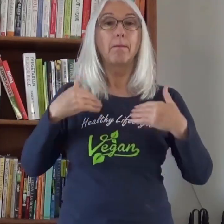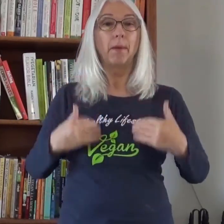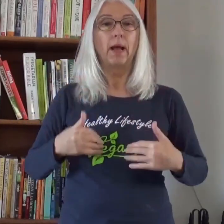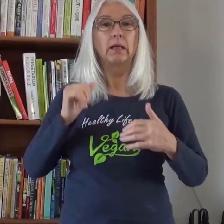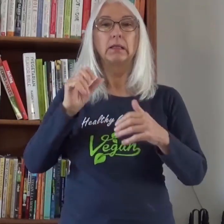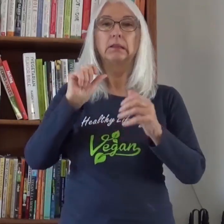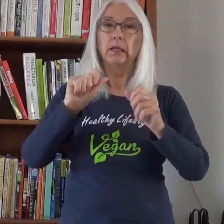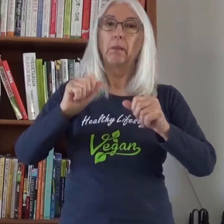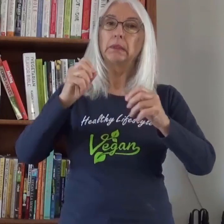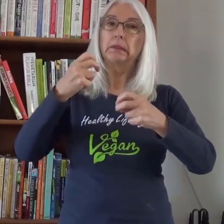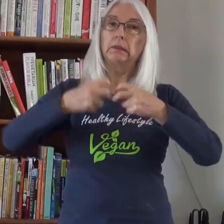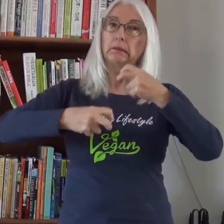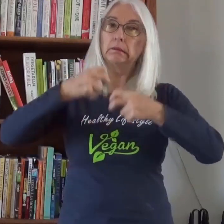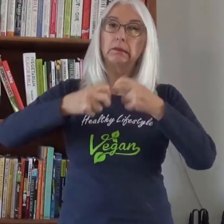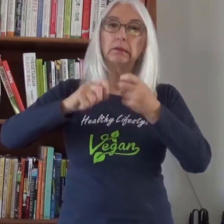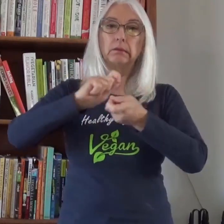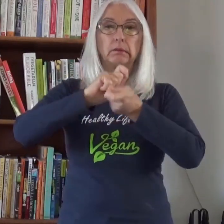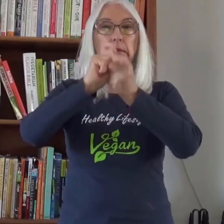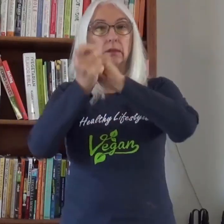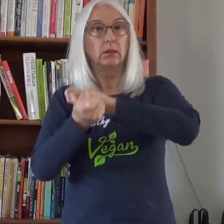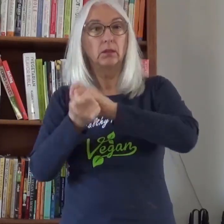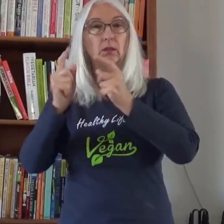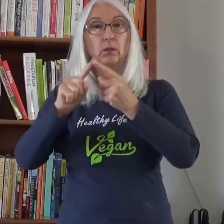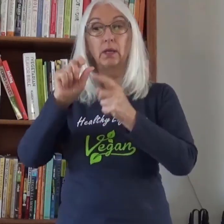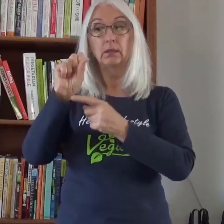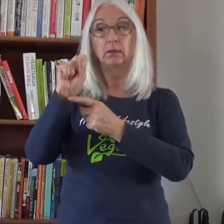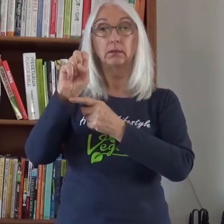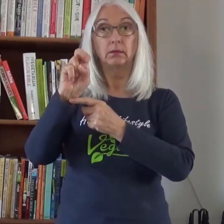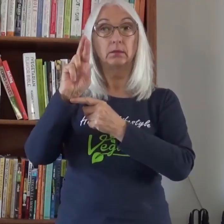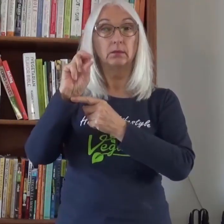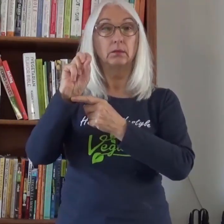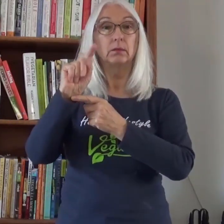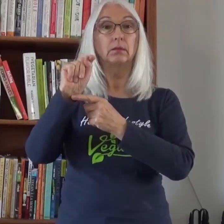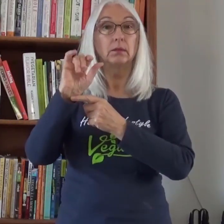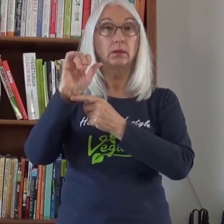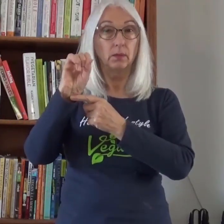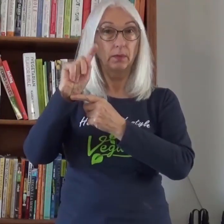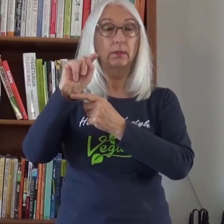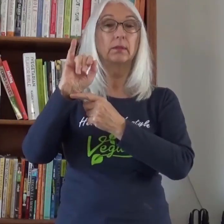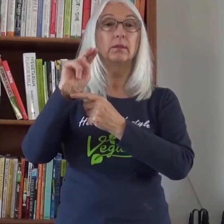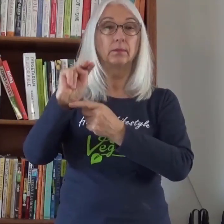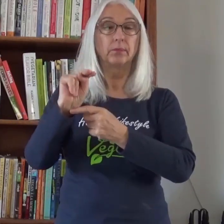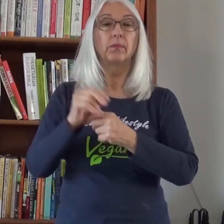the body can have a difficult time converting it to serotonin.